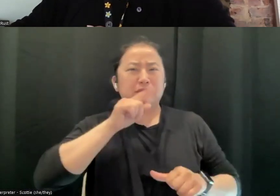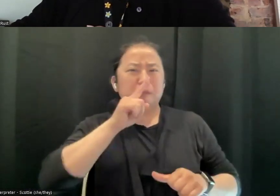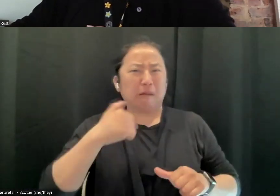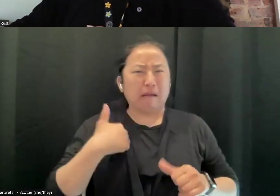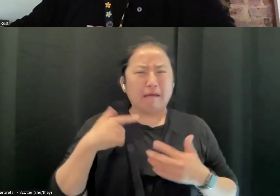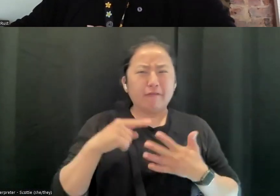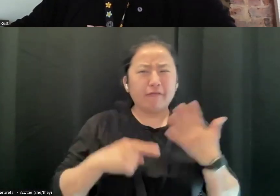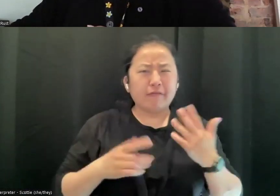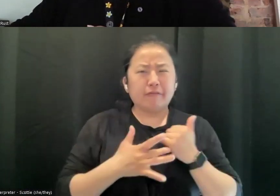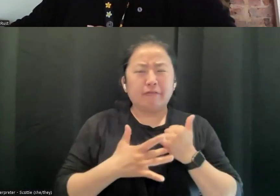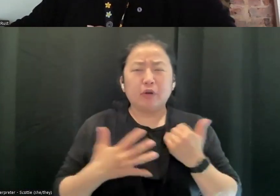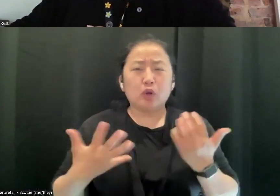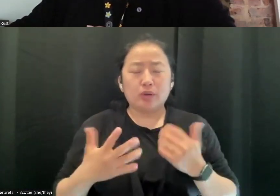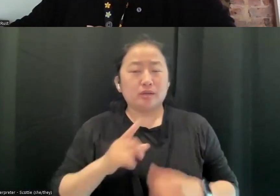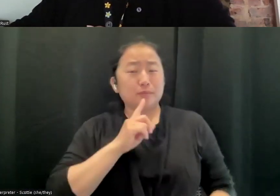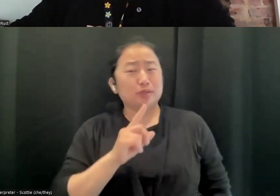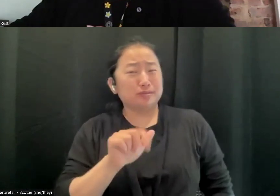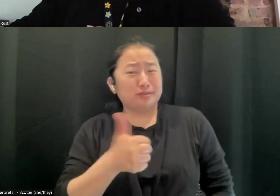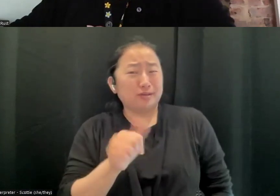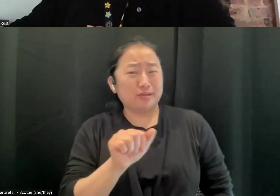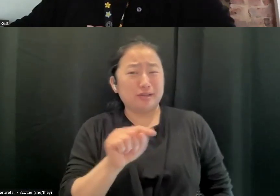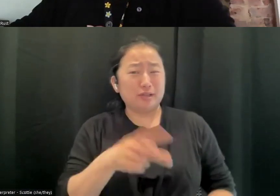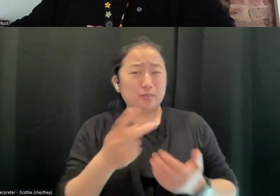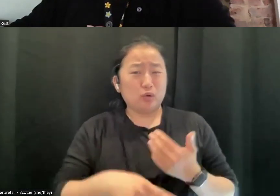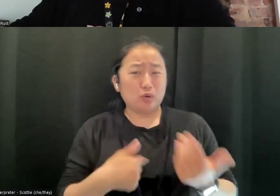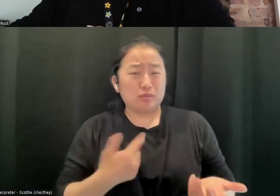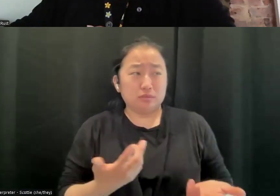and I'm sure all the other AT programs are the same, people reach out and say I want to try a